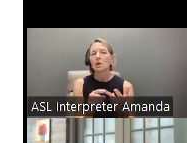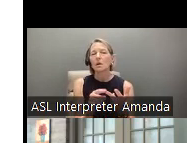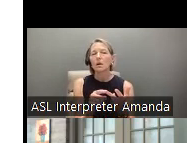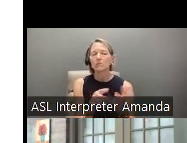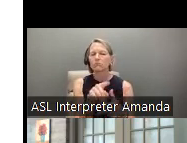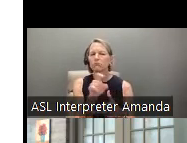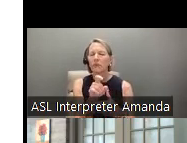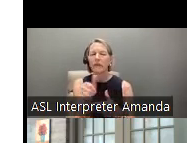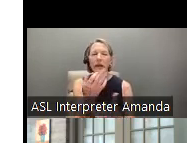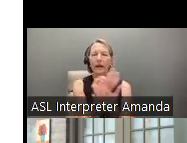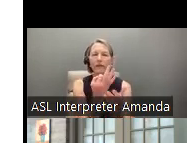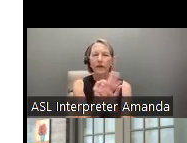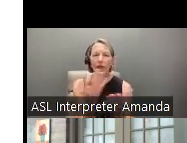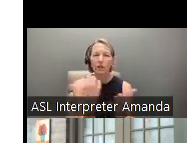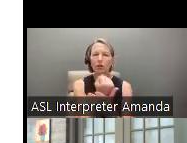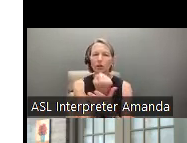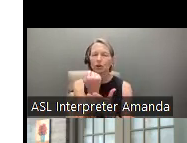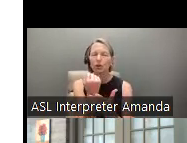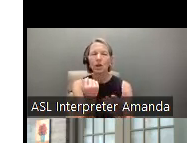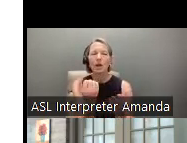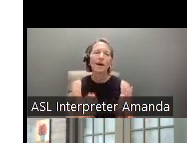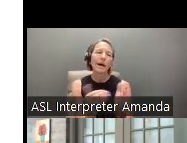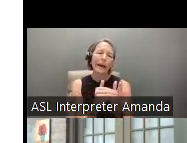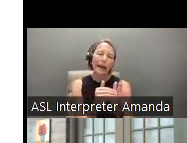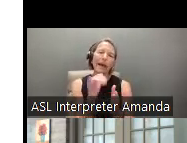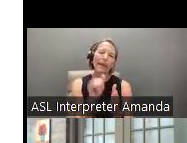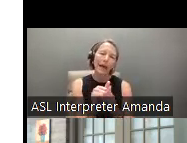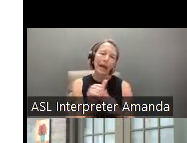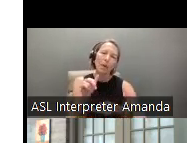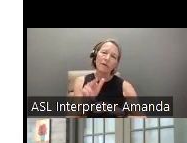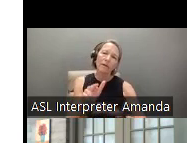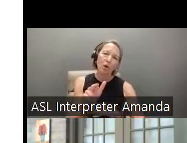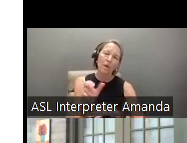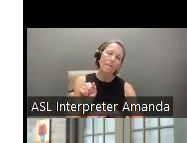any financial exploitation again that can be referred back to Social Security